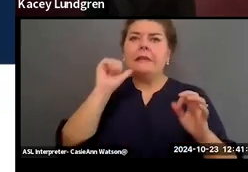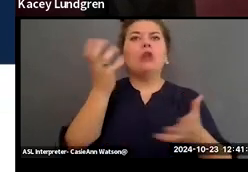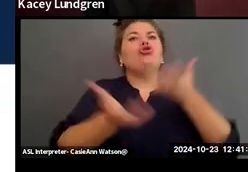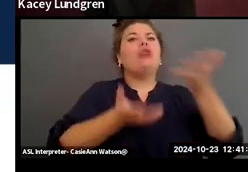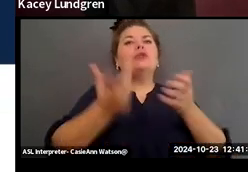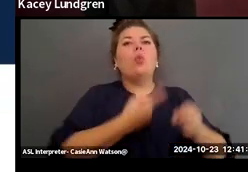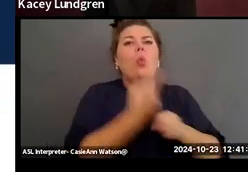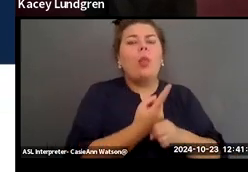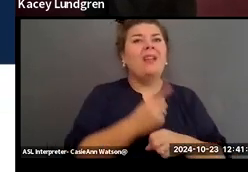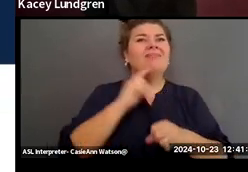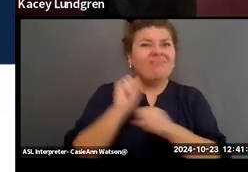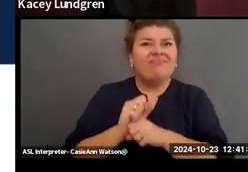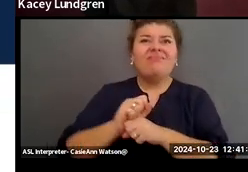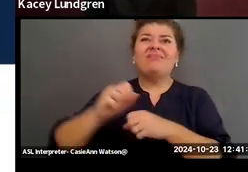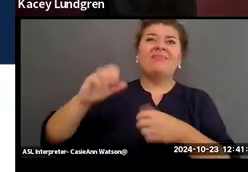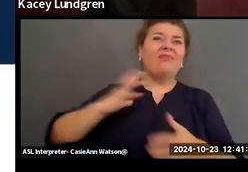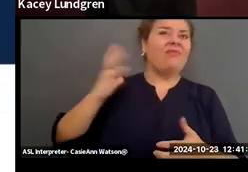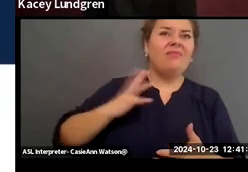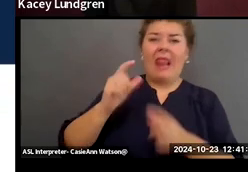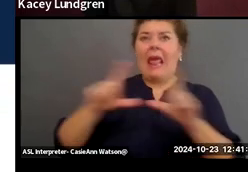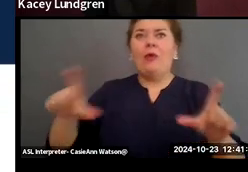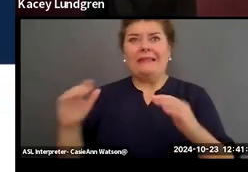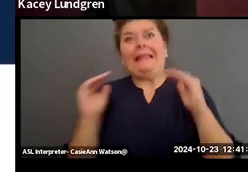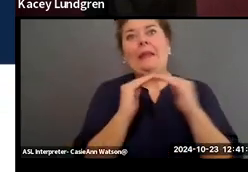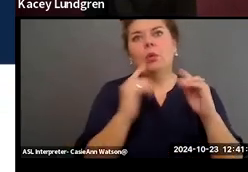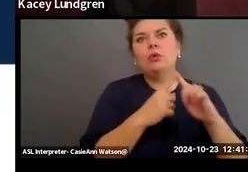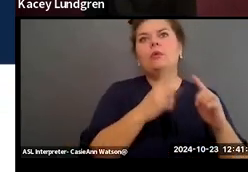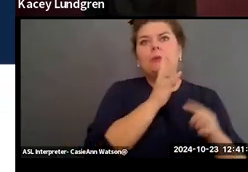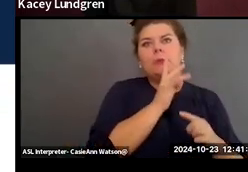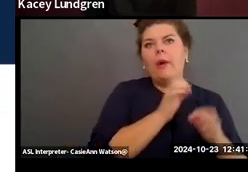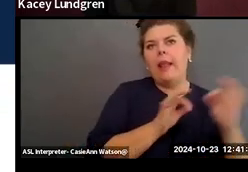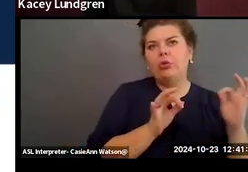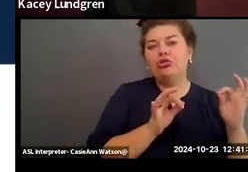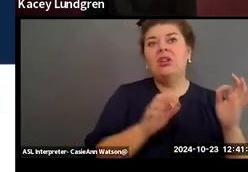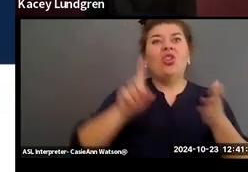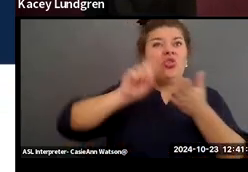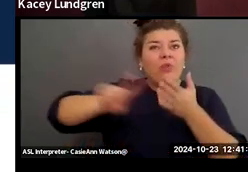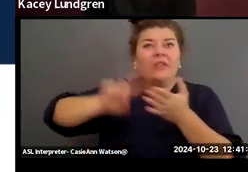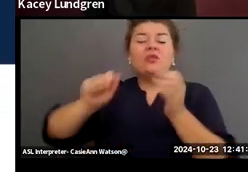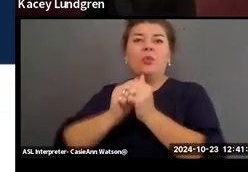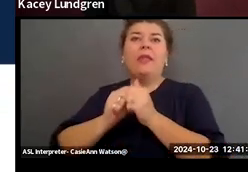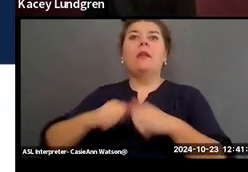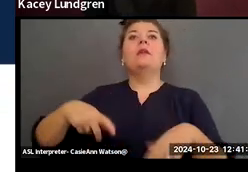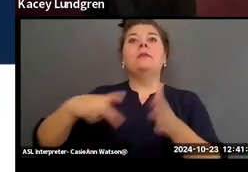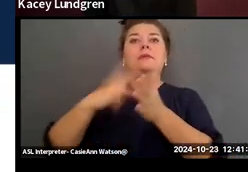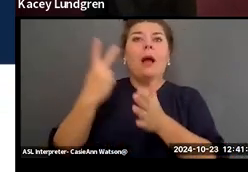it is its own language equal to spoken languages. Research into bilingualism and language acquisition